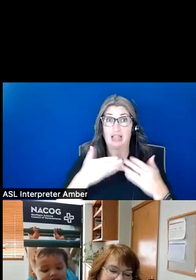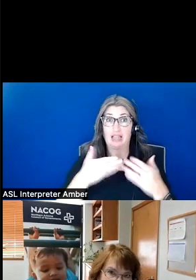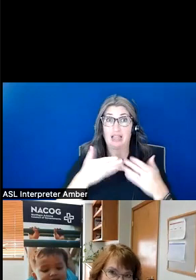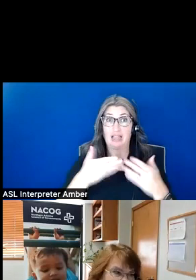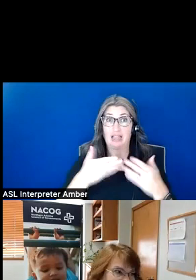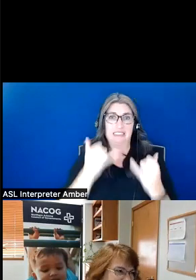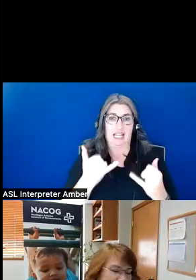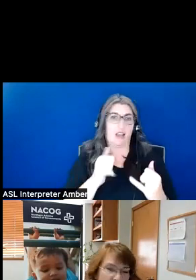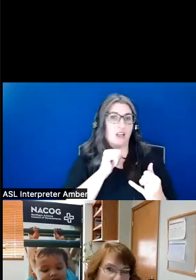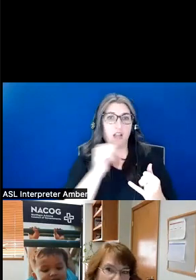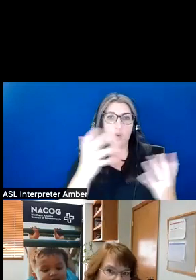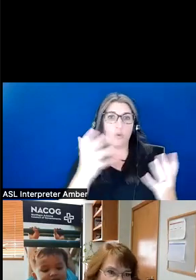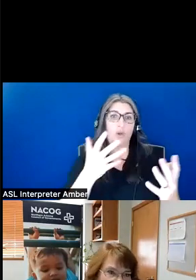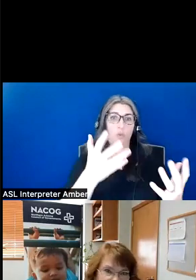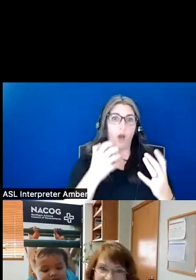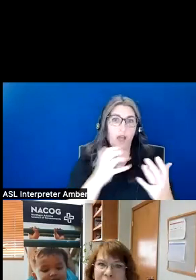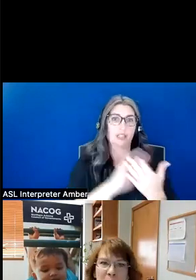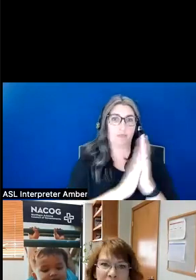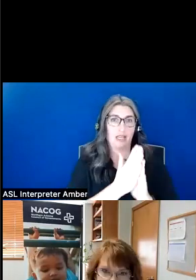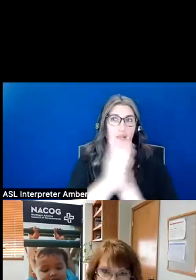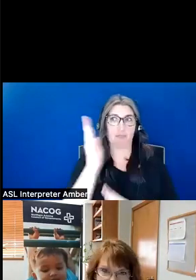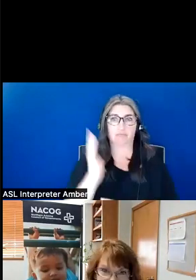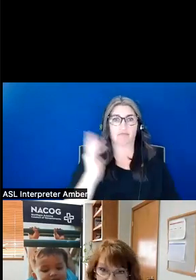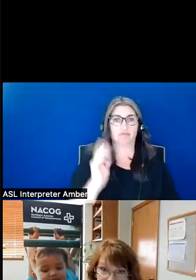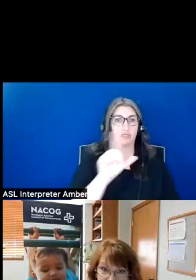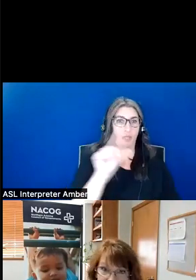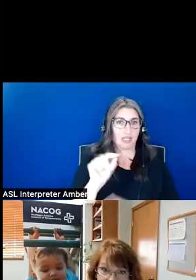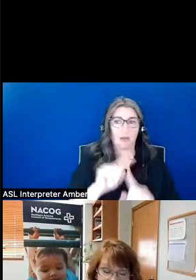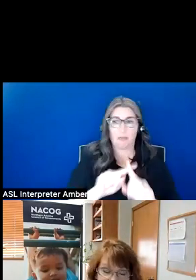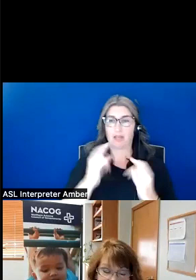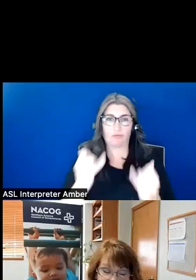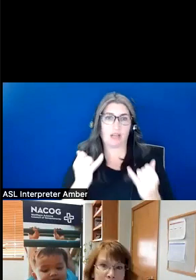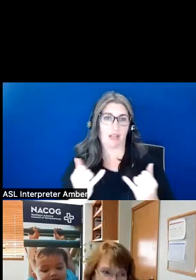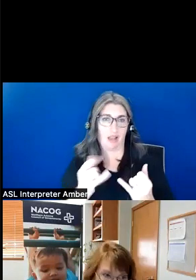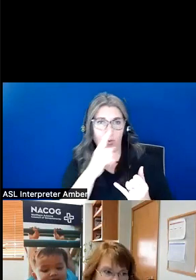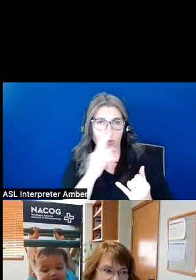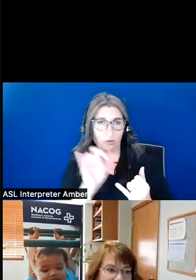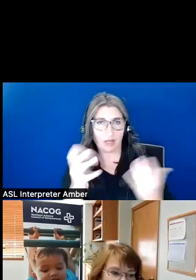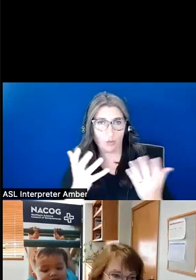Head Start today, not what we lofted to be in 2020, but what it is today.